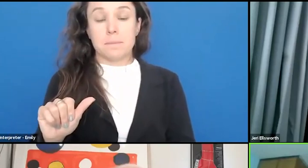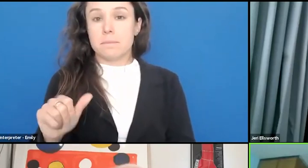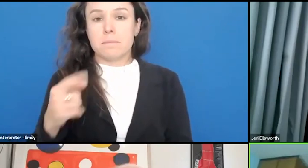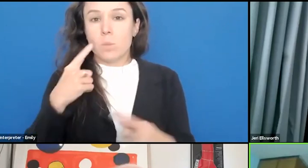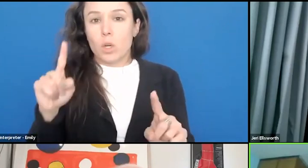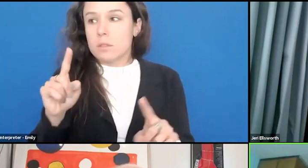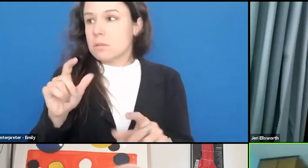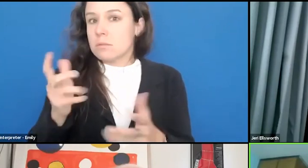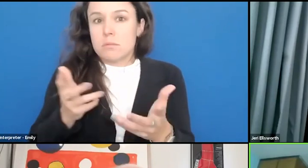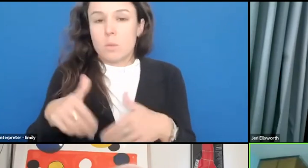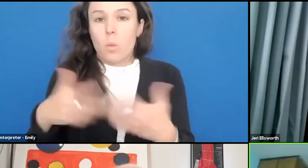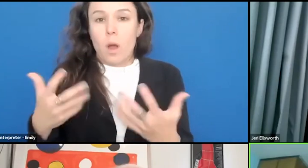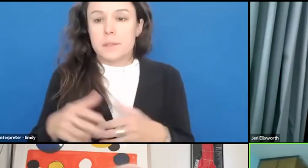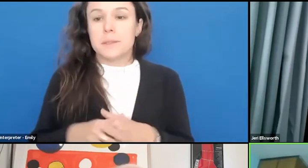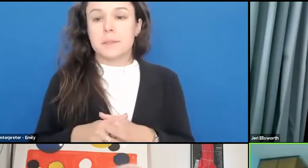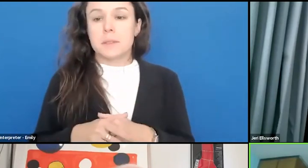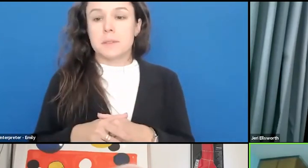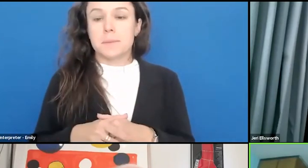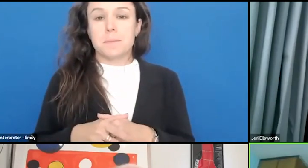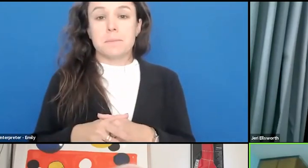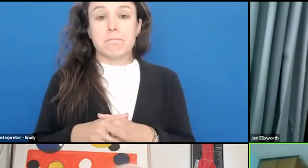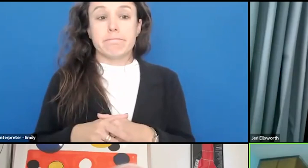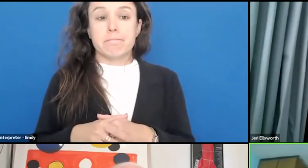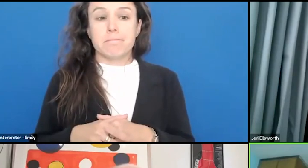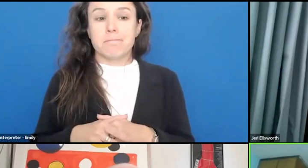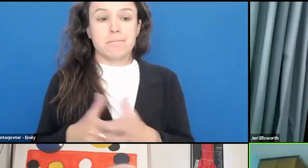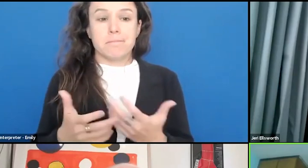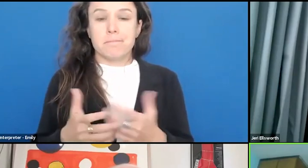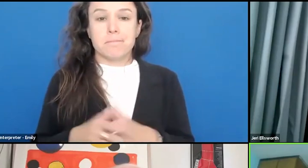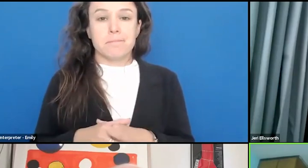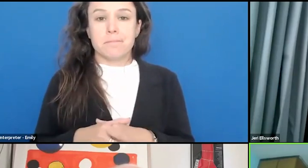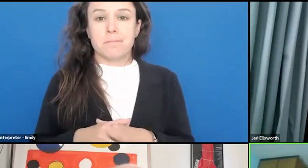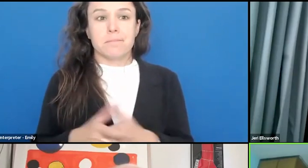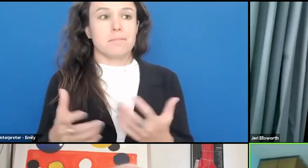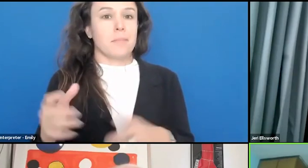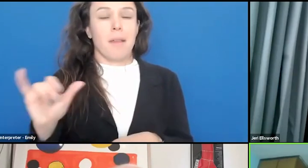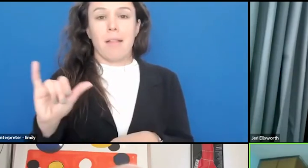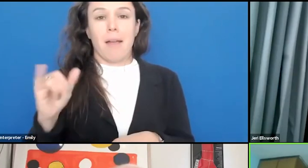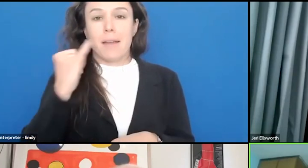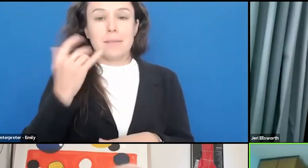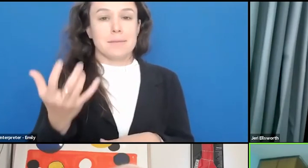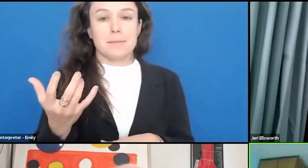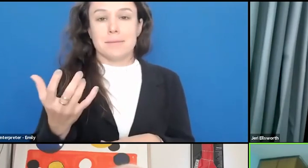what are the things that works with it, is it provokes us as Socrates' Socratic method might,